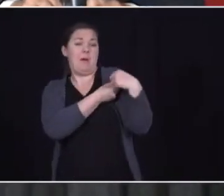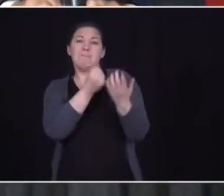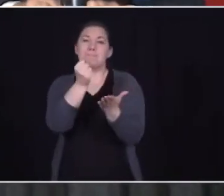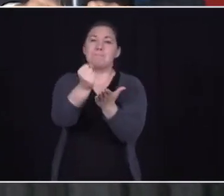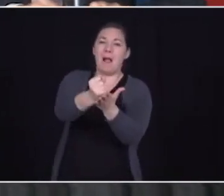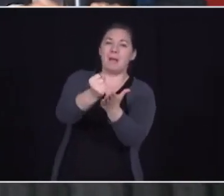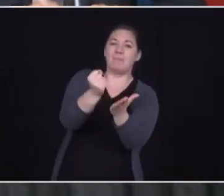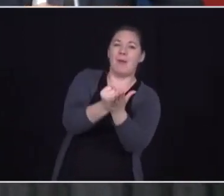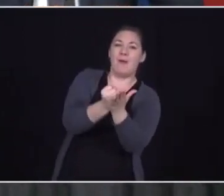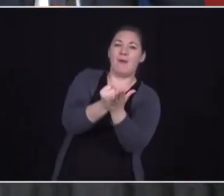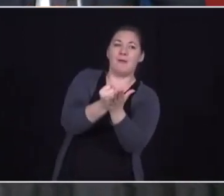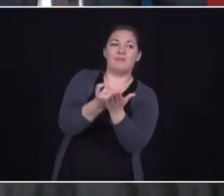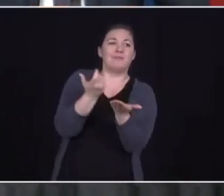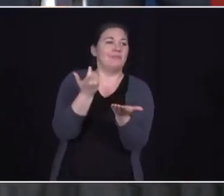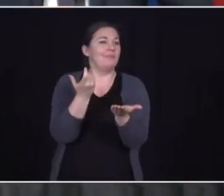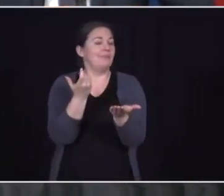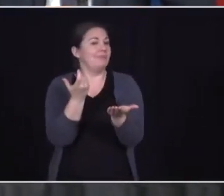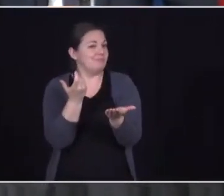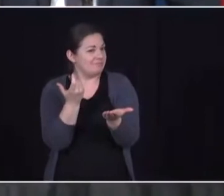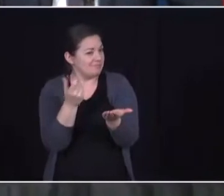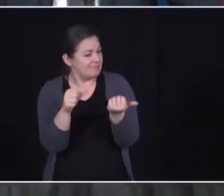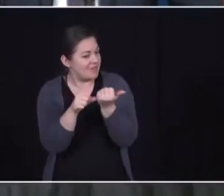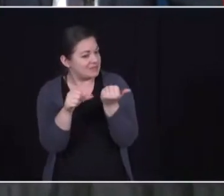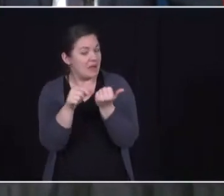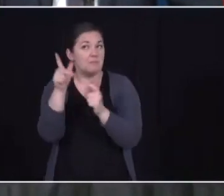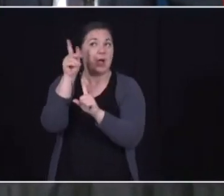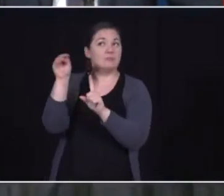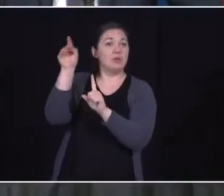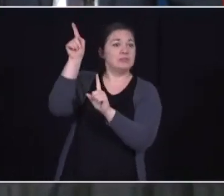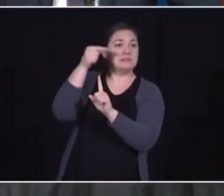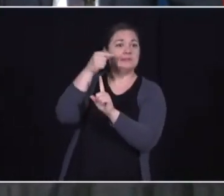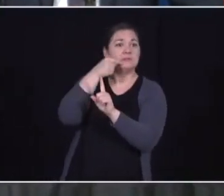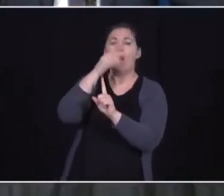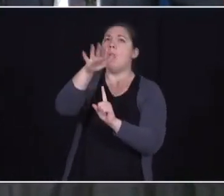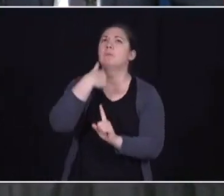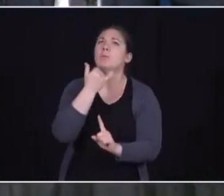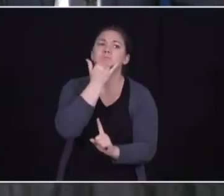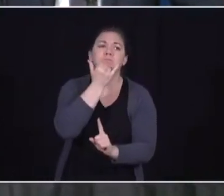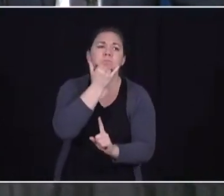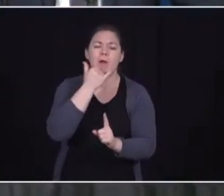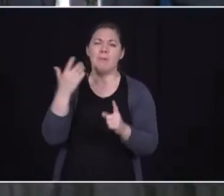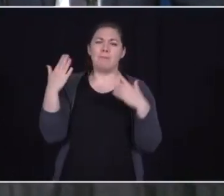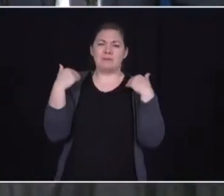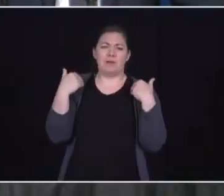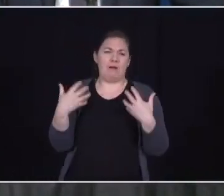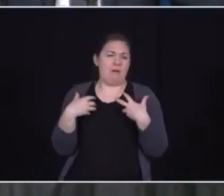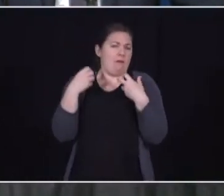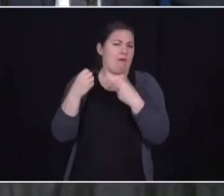Thank you very much my next question is about what has been called the immunization task force. Previously health Minister Christine Elliott noted that vaccination,